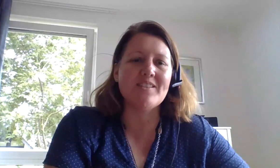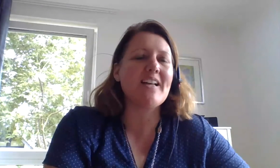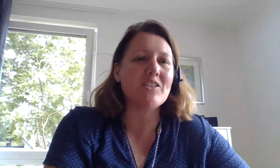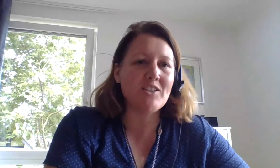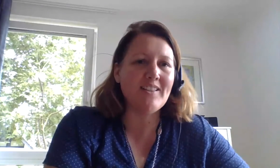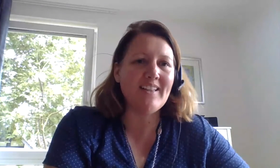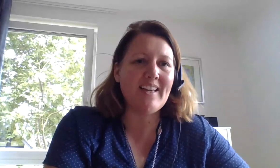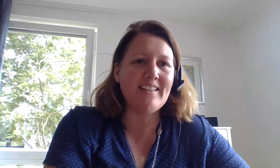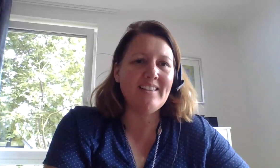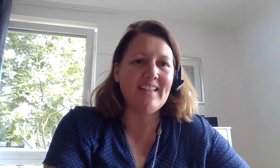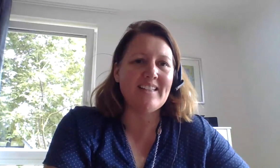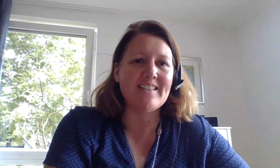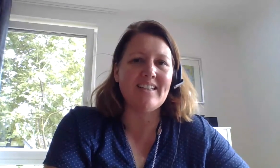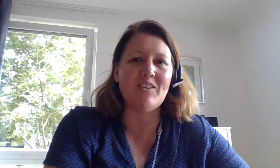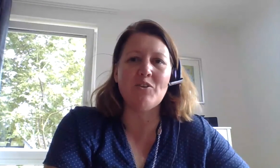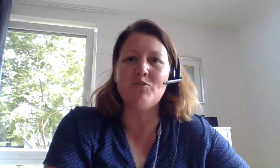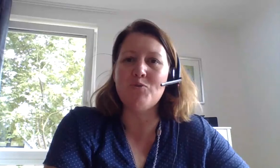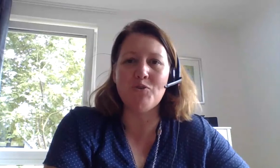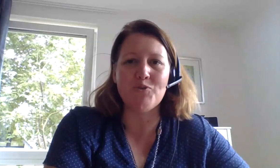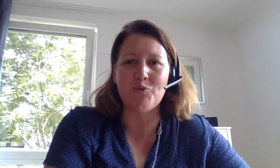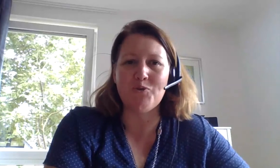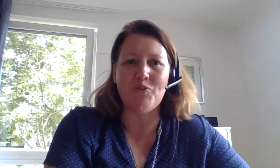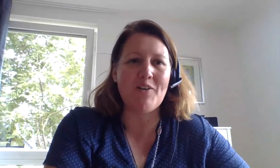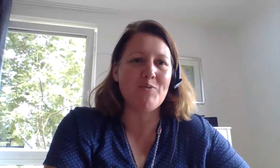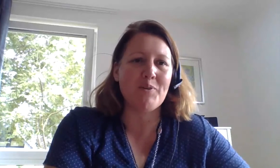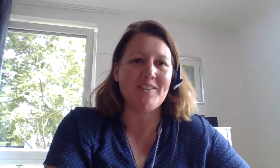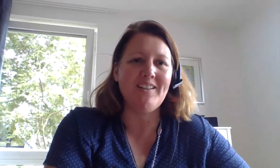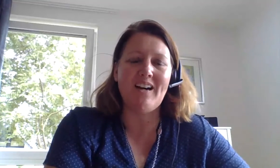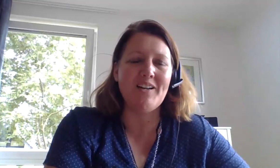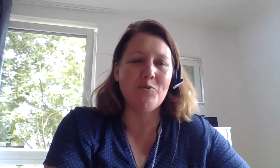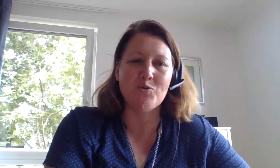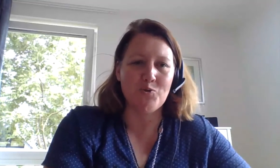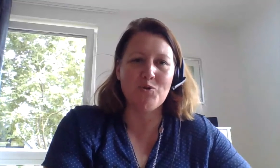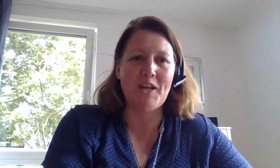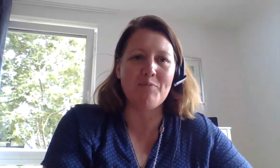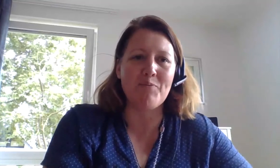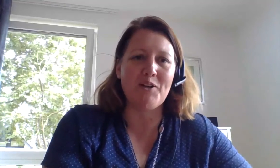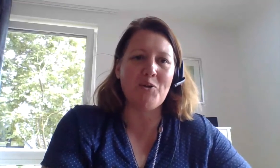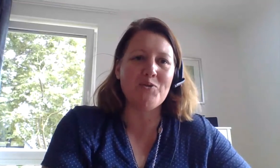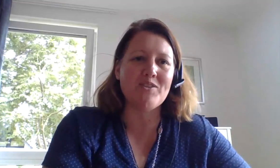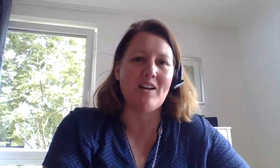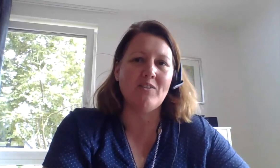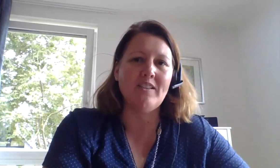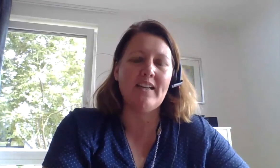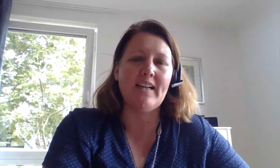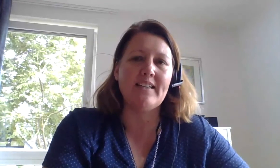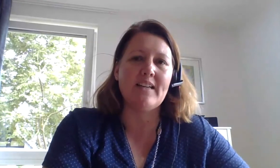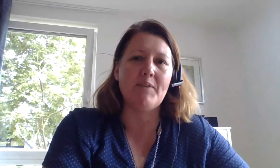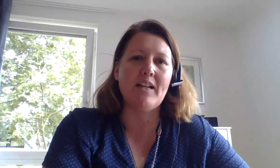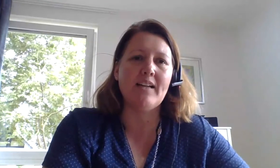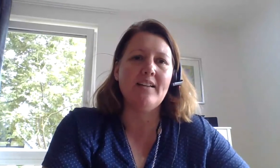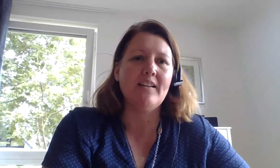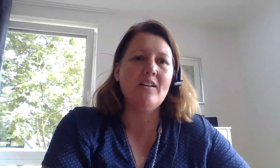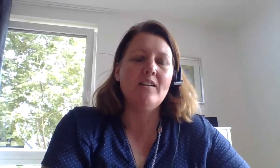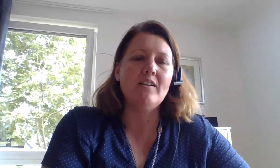discussion again, and I think a lot of food of thought for everybody. I also take my notes down and I mean,